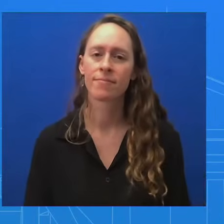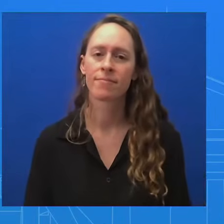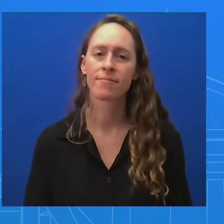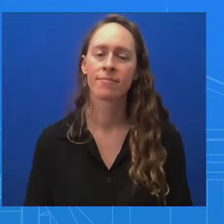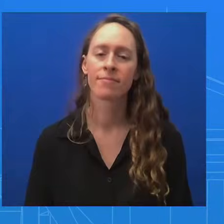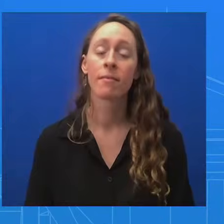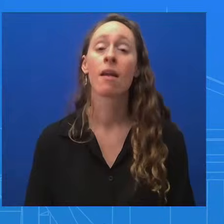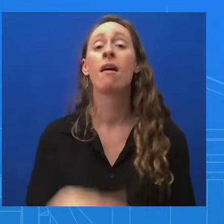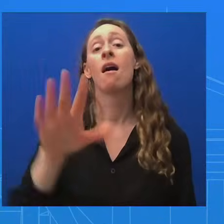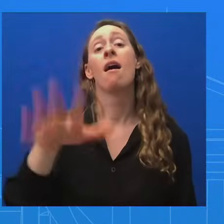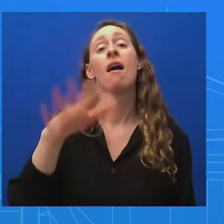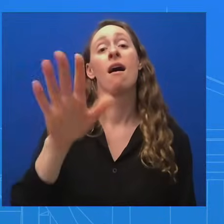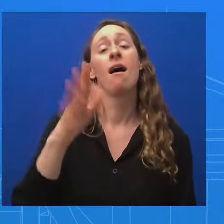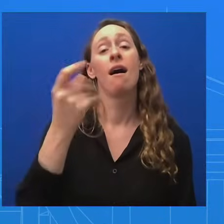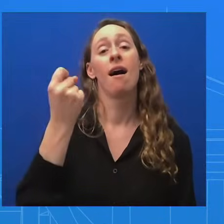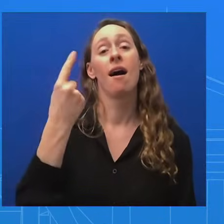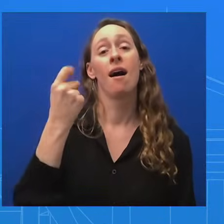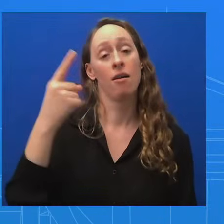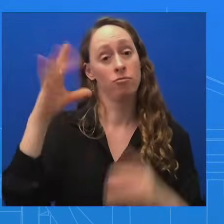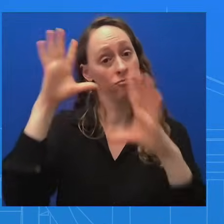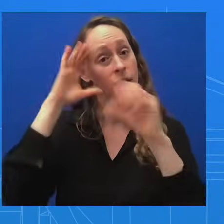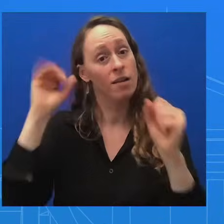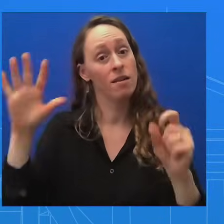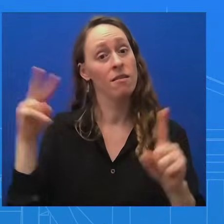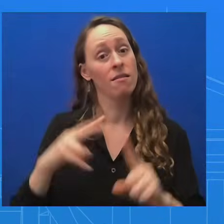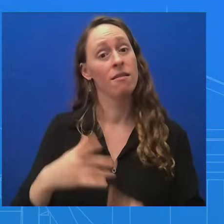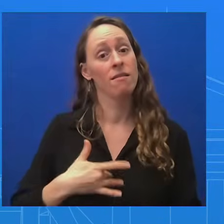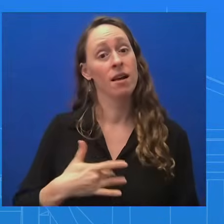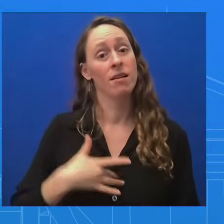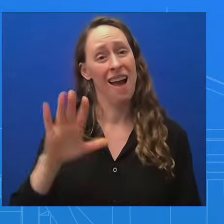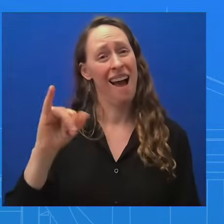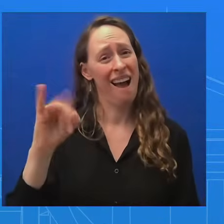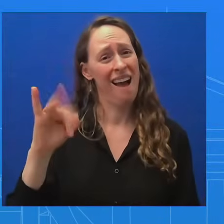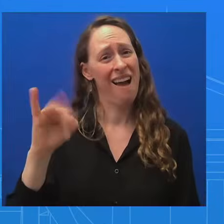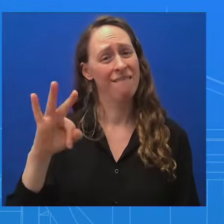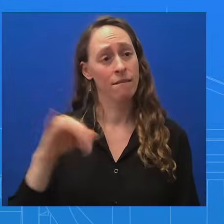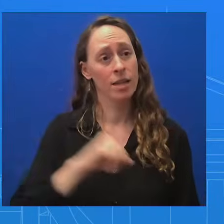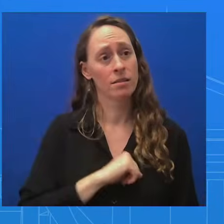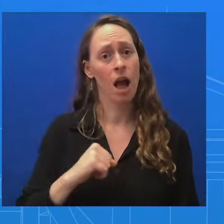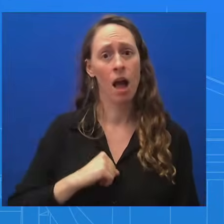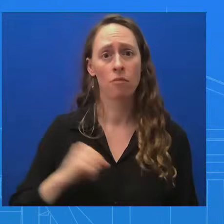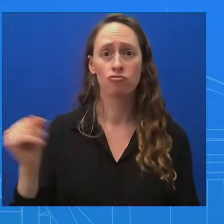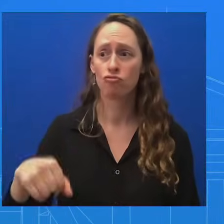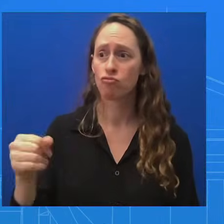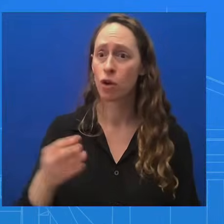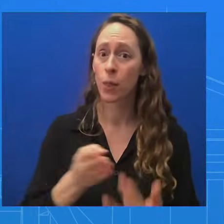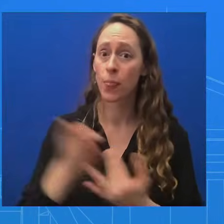that it would be taken on and passed in the House? Ms. Jean-Pierre: I mean, look, I'll say this -- I'll add to this.